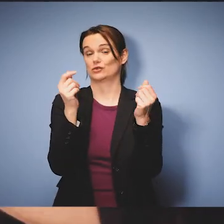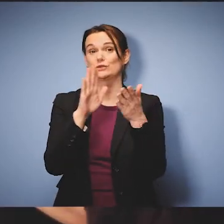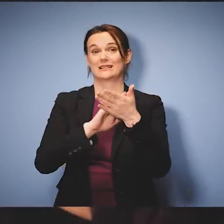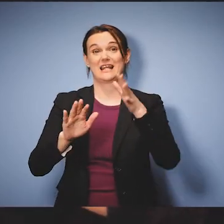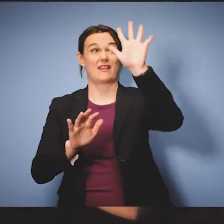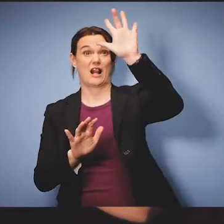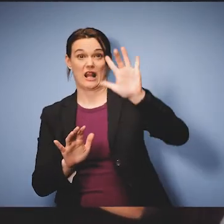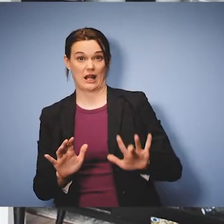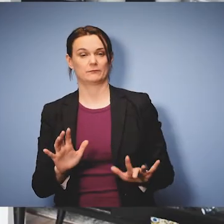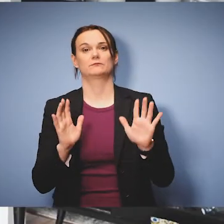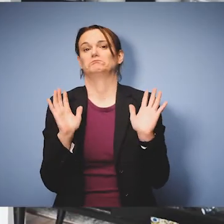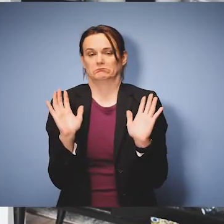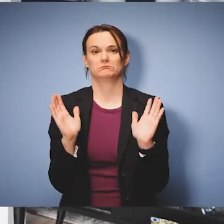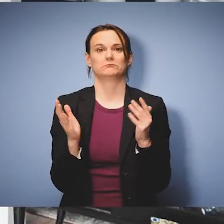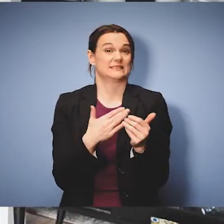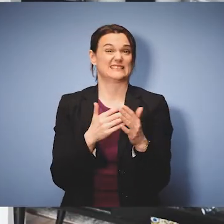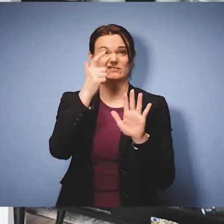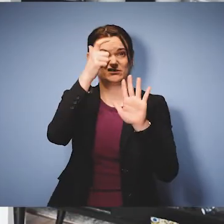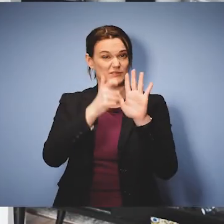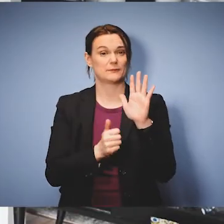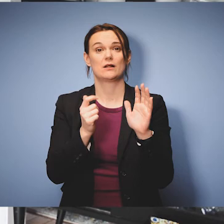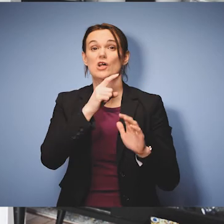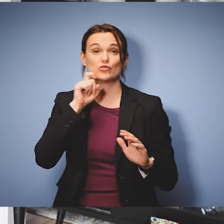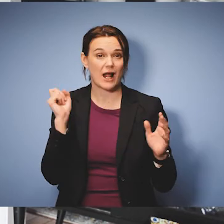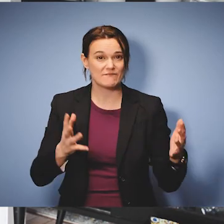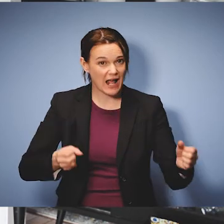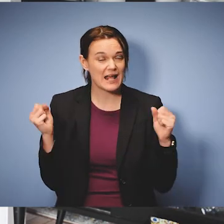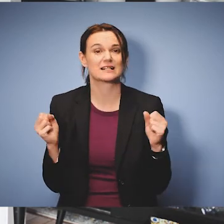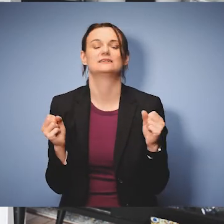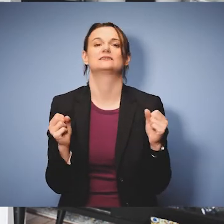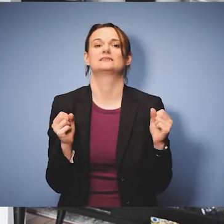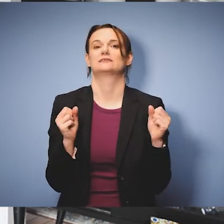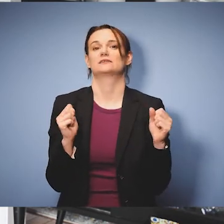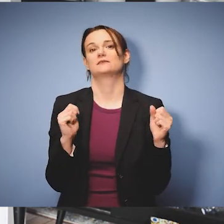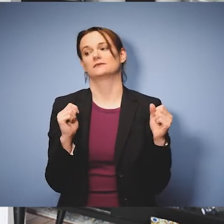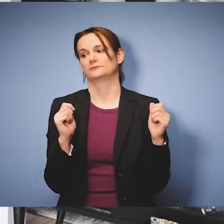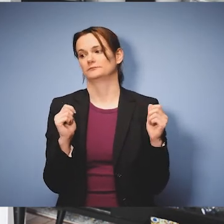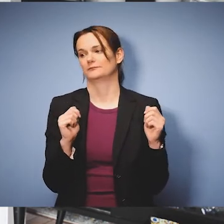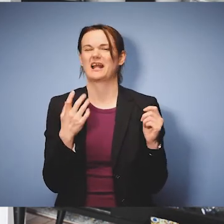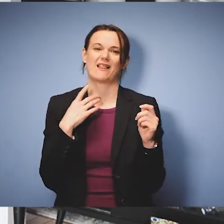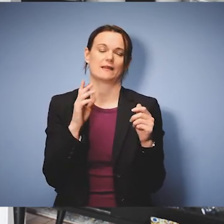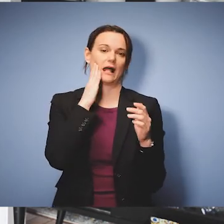And it's actually really easy to add onto your wall. It dries really quickly and you're not even gonna know it's there. It just looks a little bit funny in the beginning.